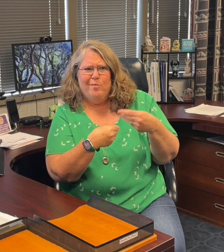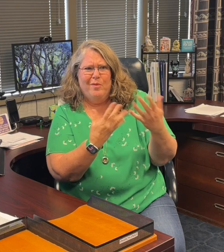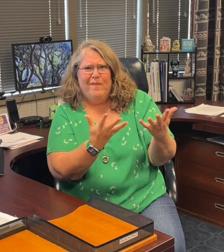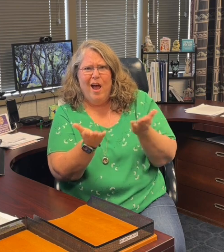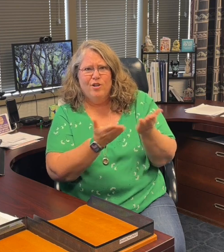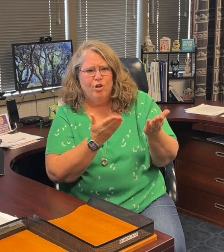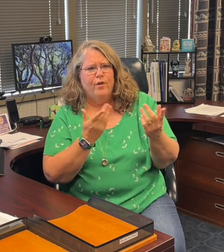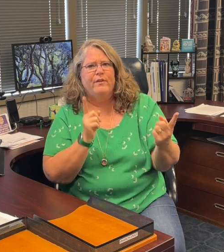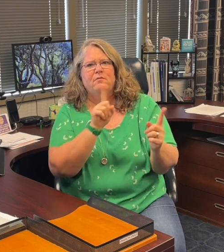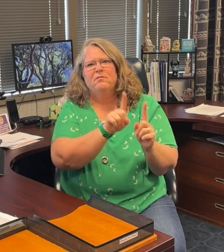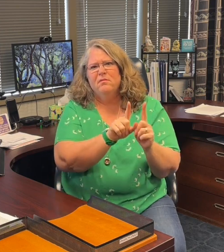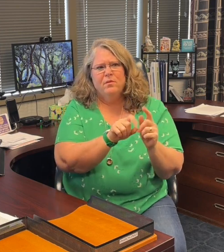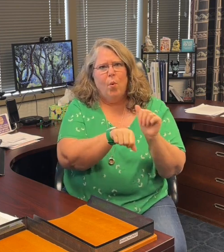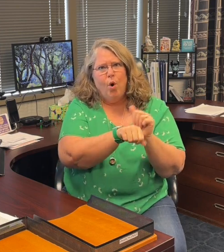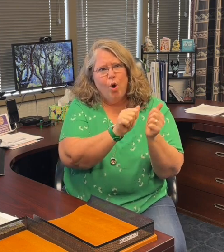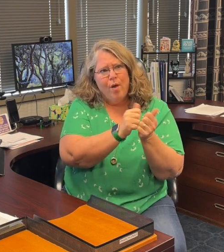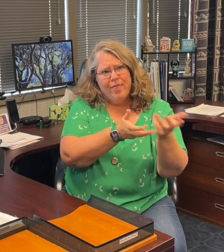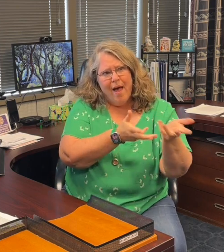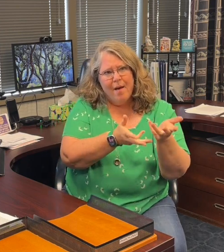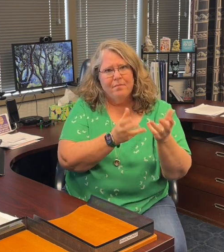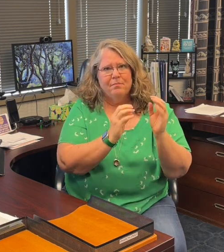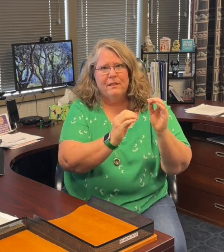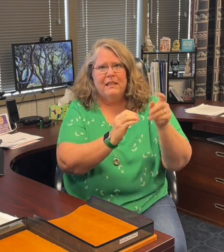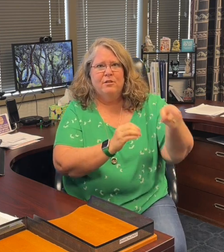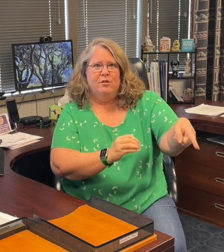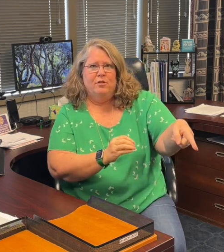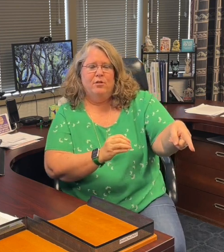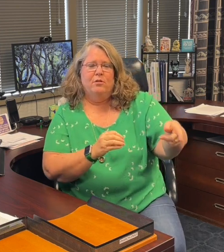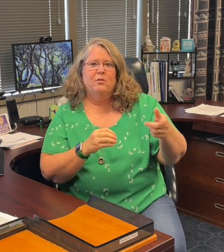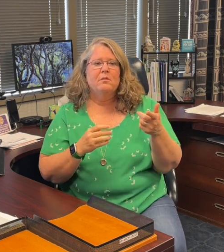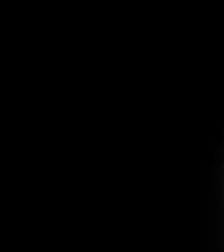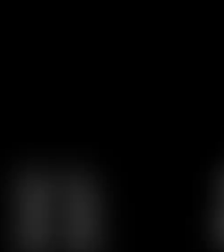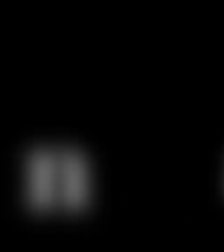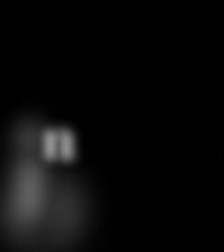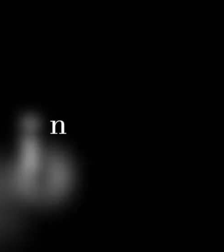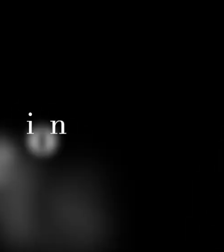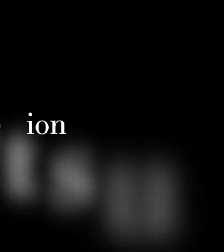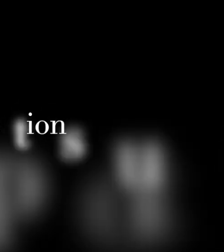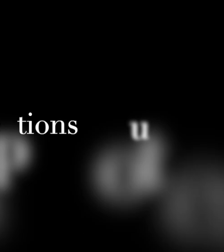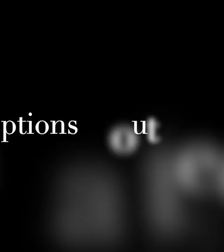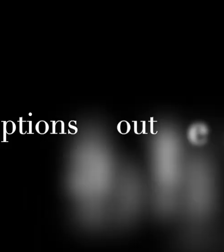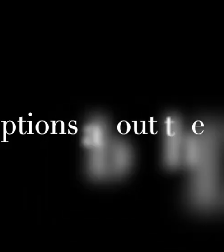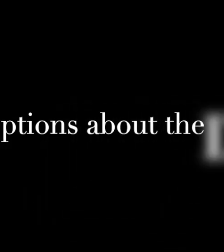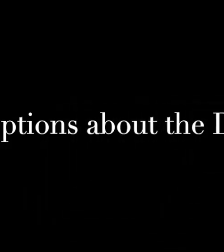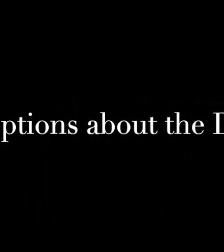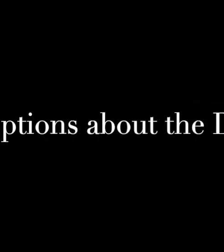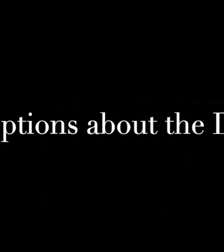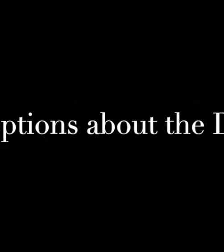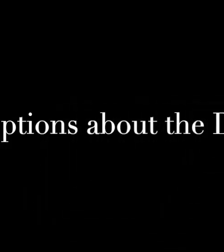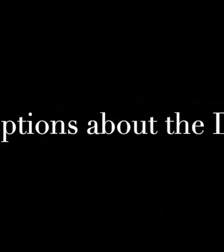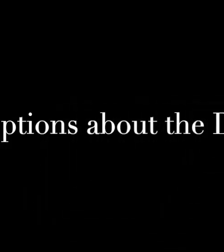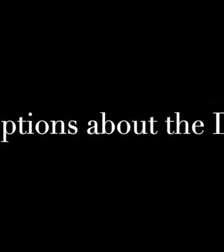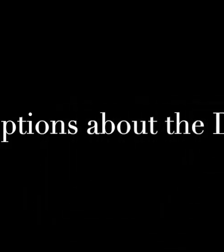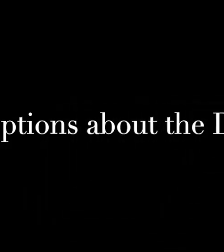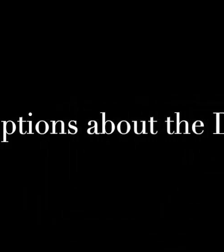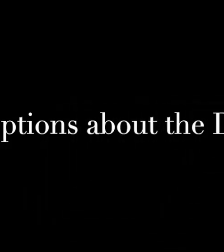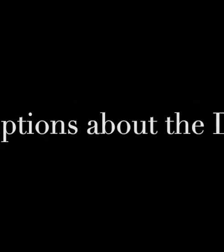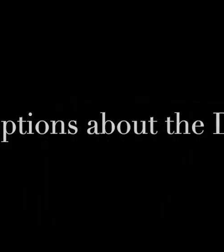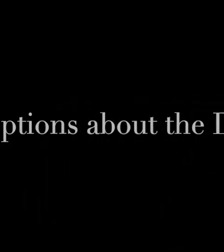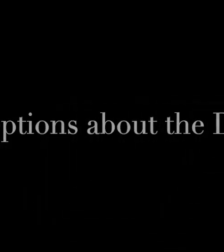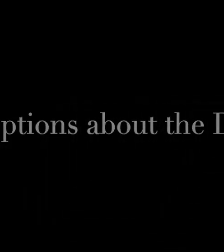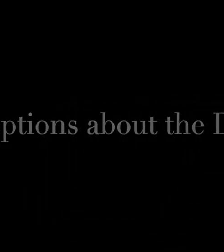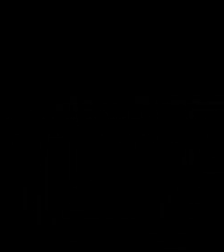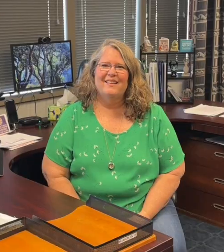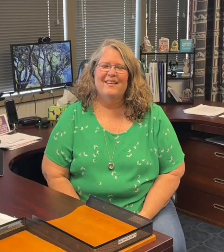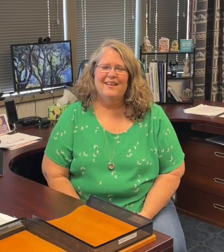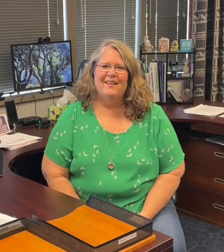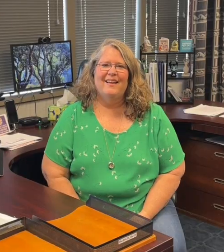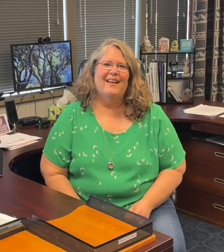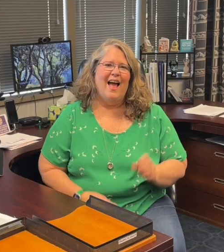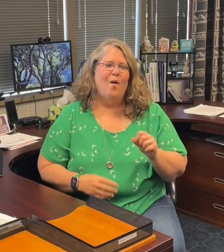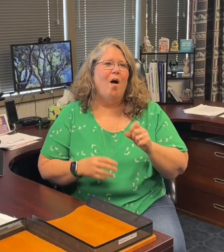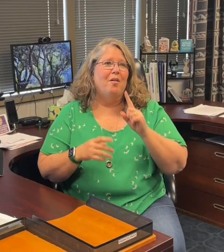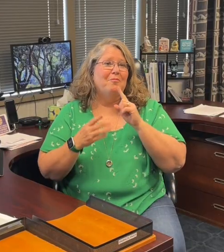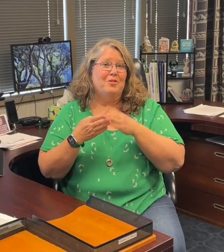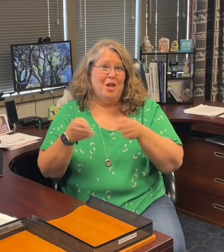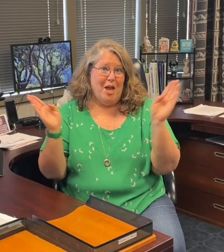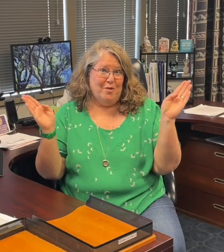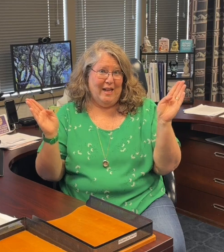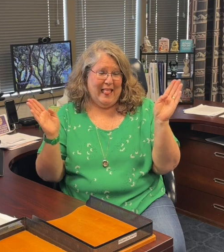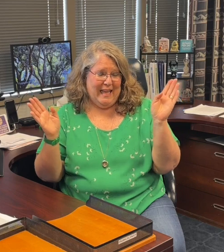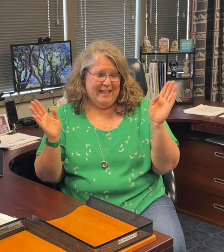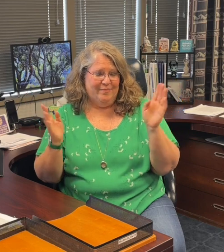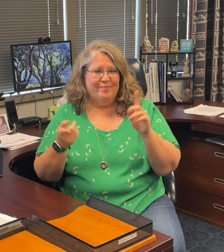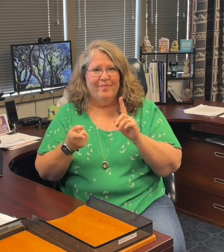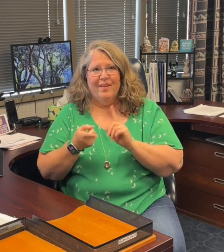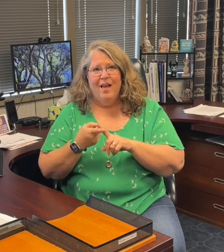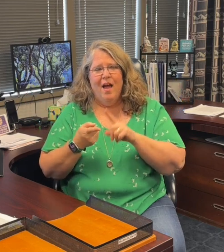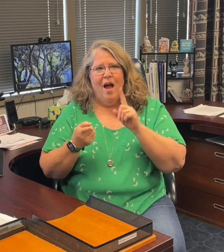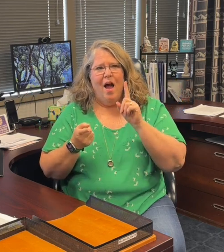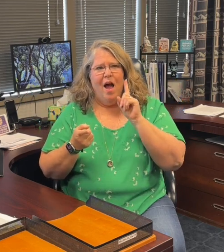in at their front door, how would they approach to work with them in general.